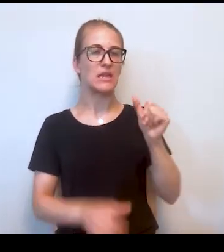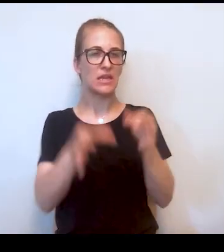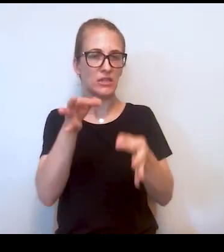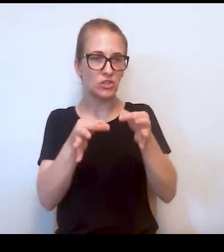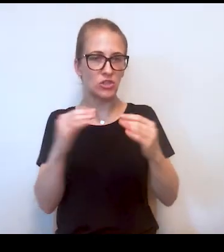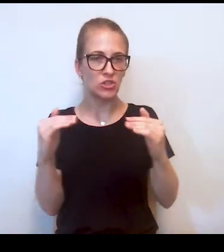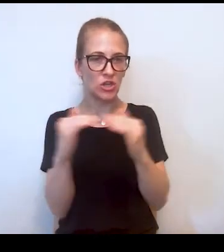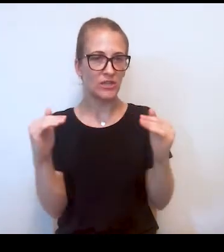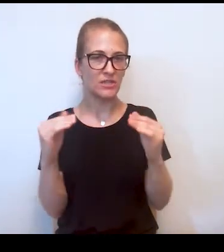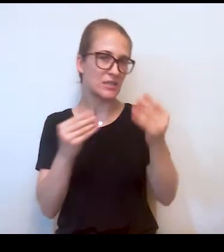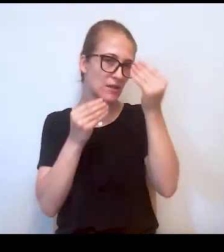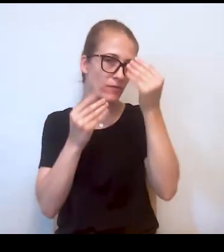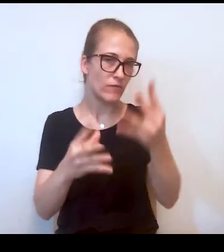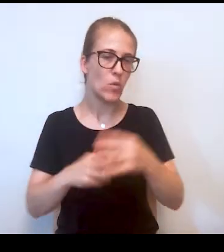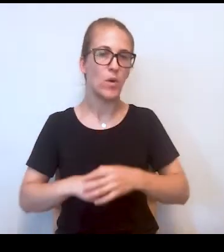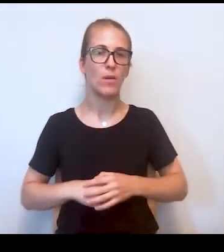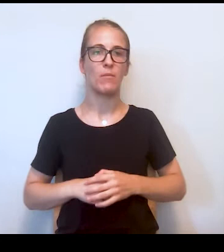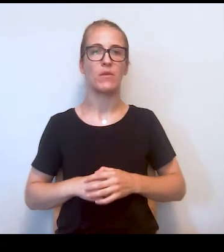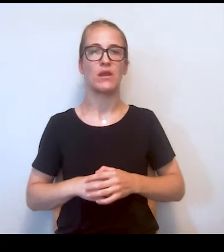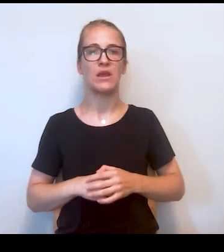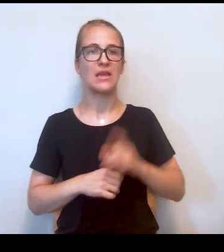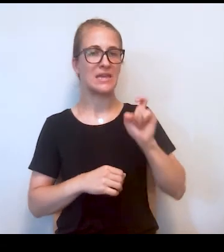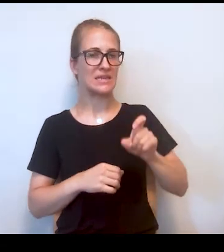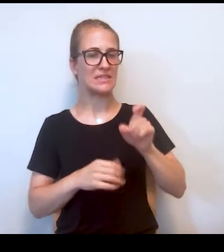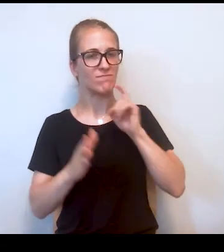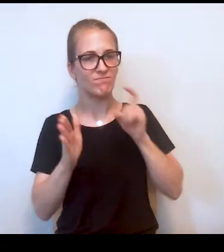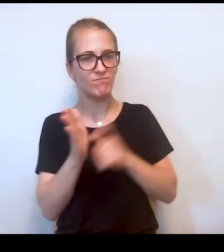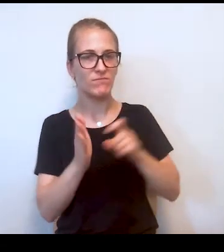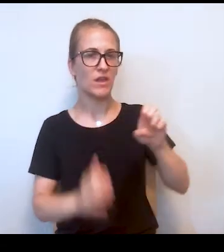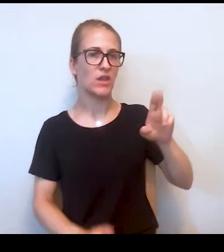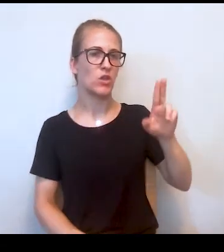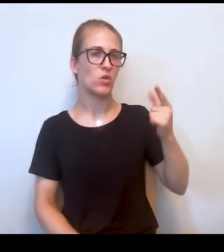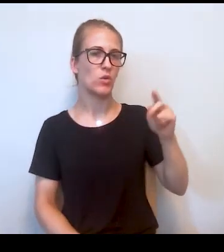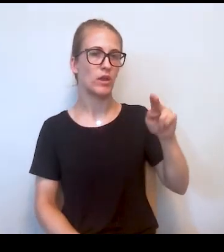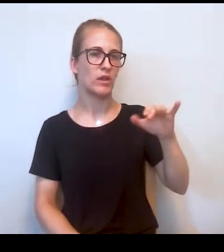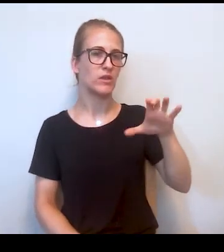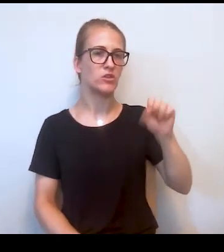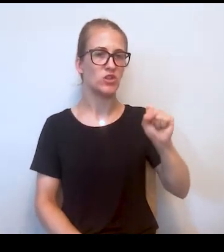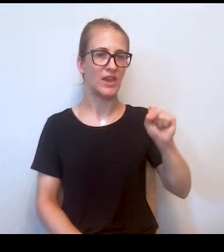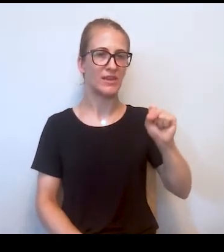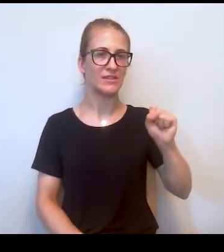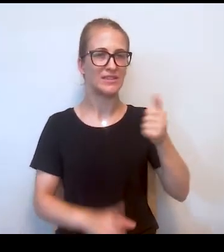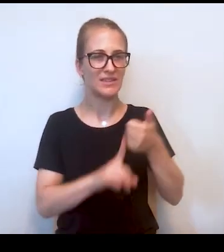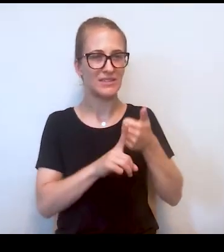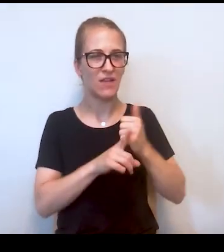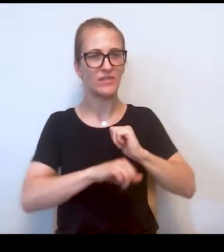for it to actually provide resources to the people who are most impacted.